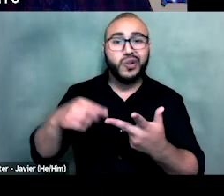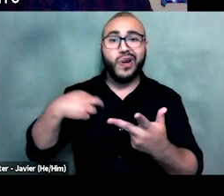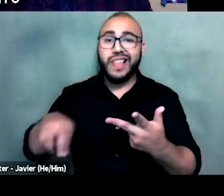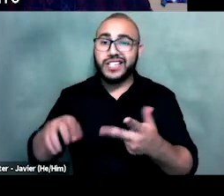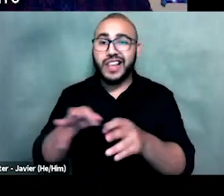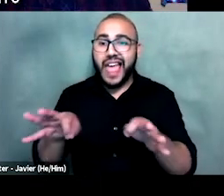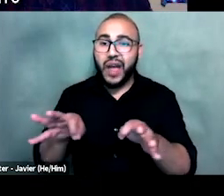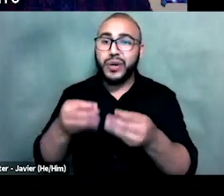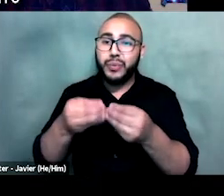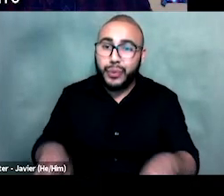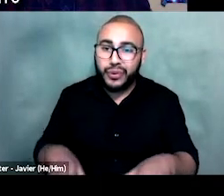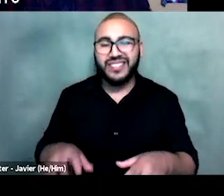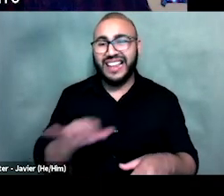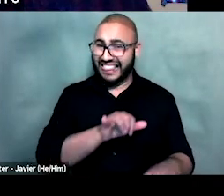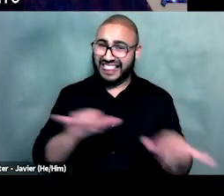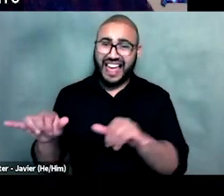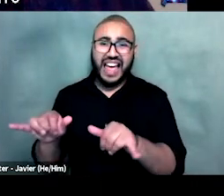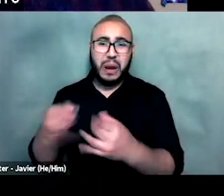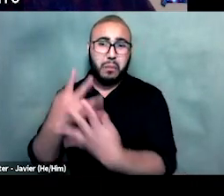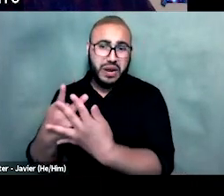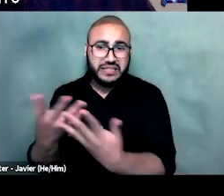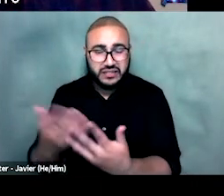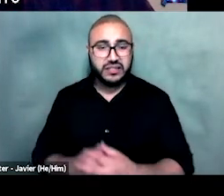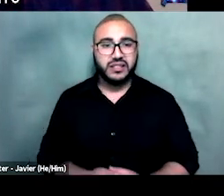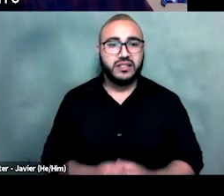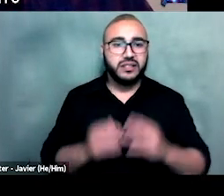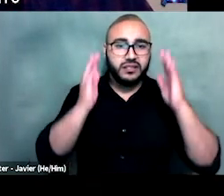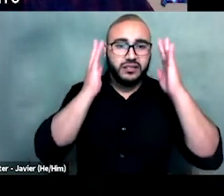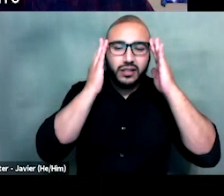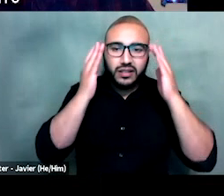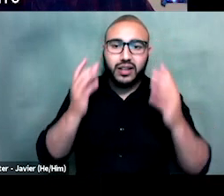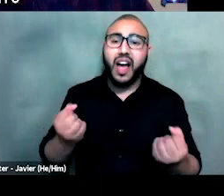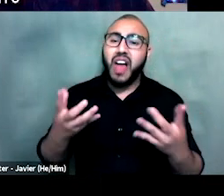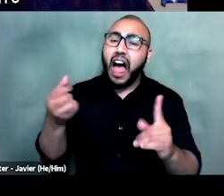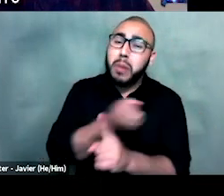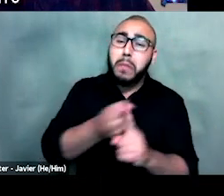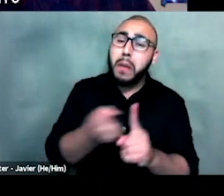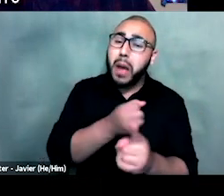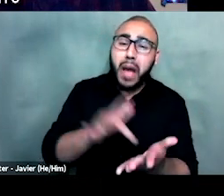prison. And so there were all kinds of abuses, you know, everything from you know,